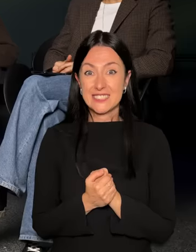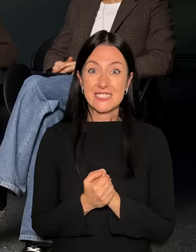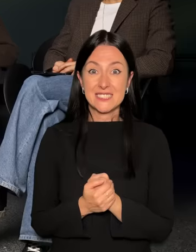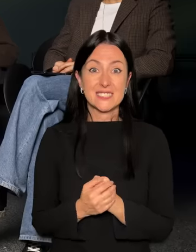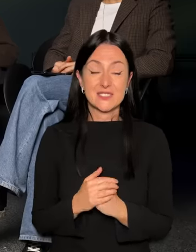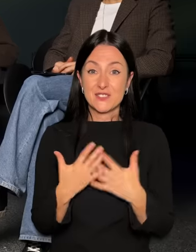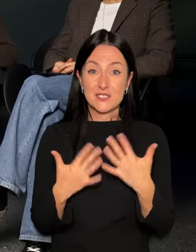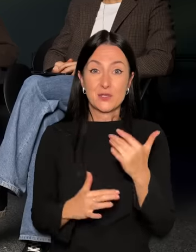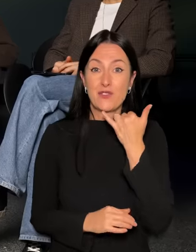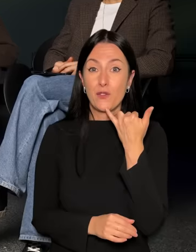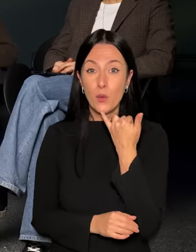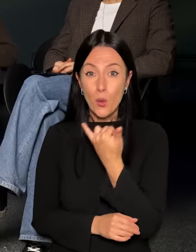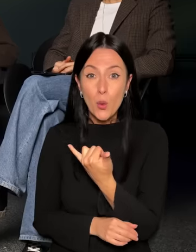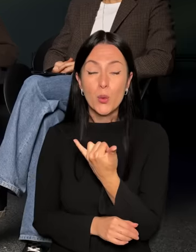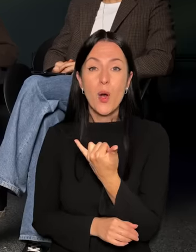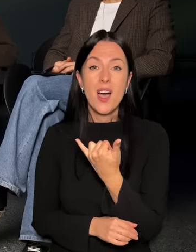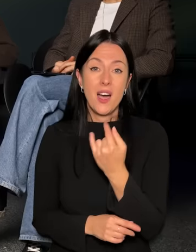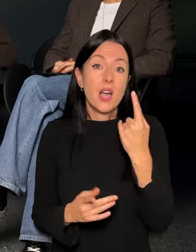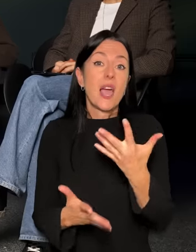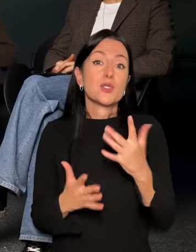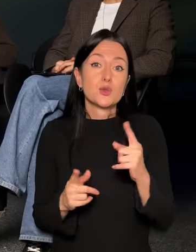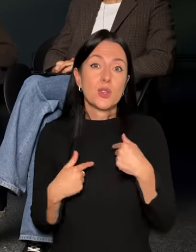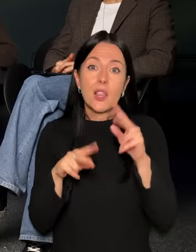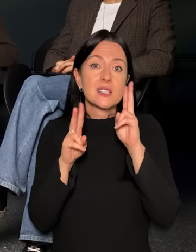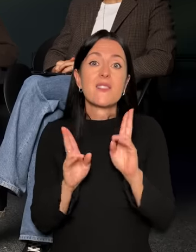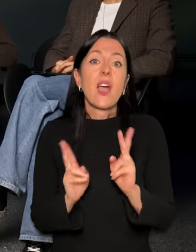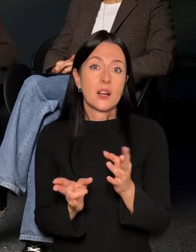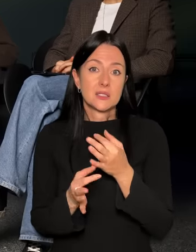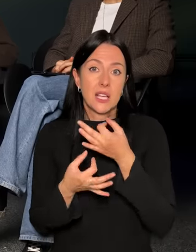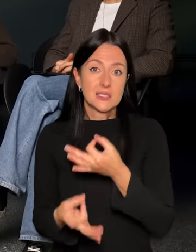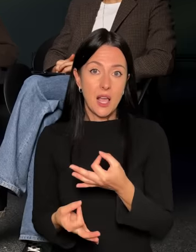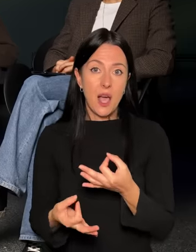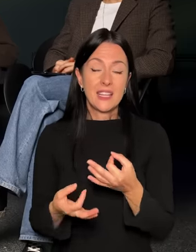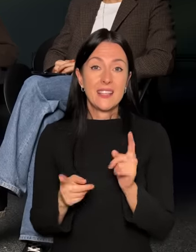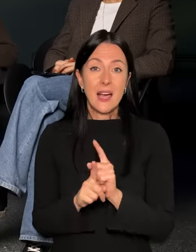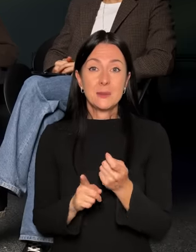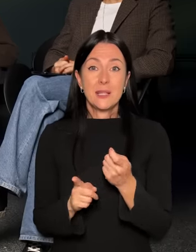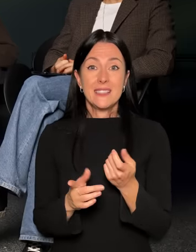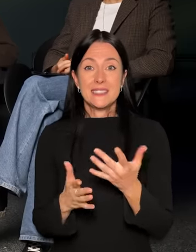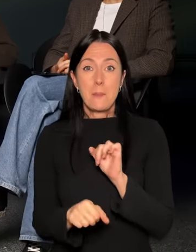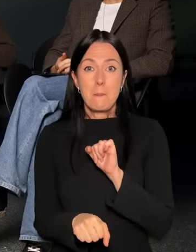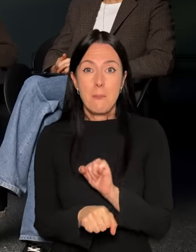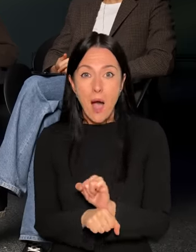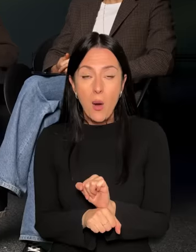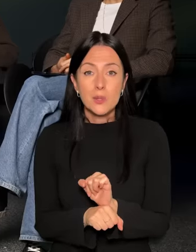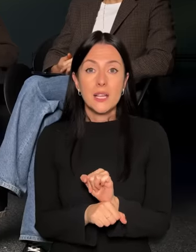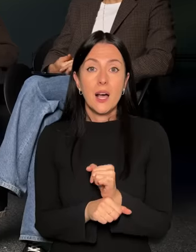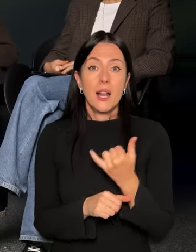I thought, darn it, well, I called. Of course, I didn't know how to say it. Again, there was such a long pause.